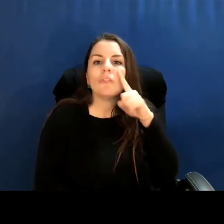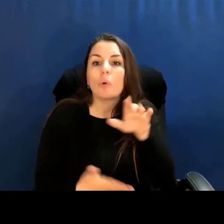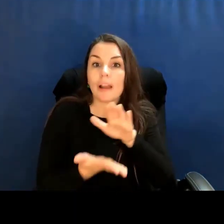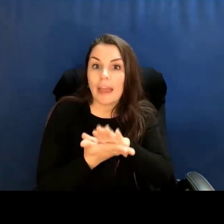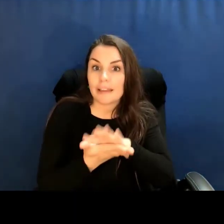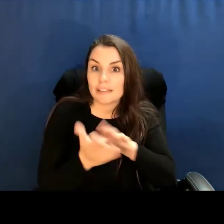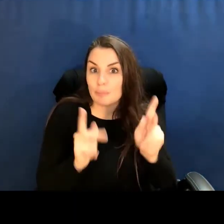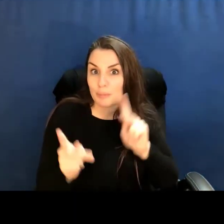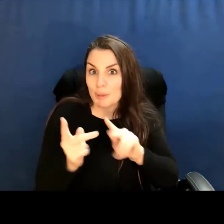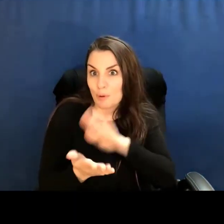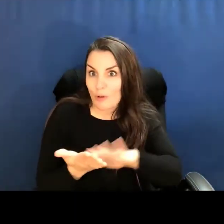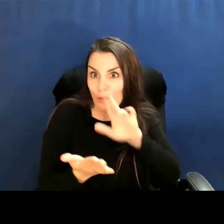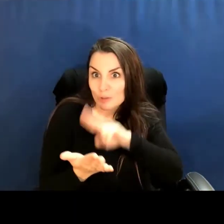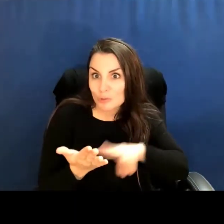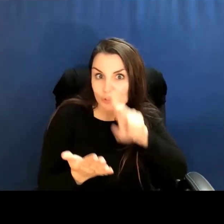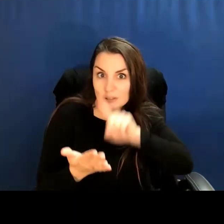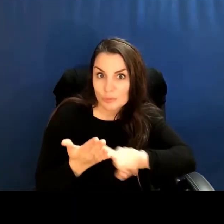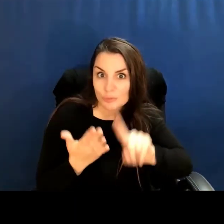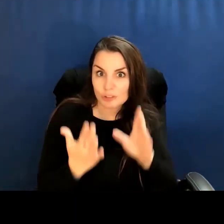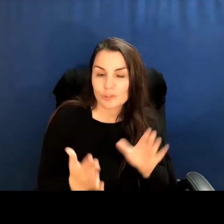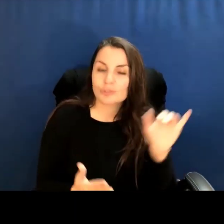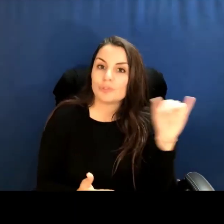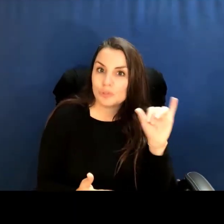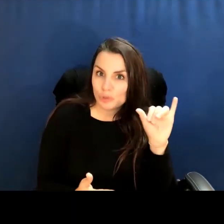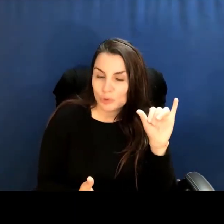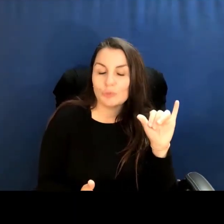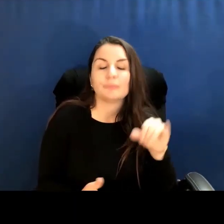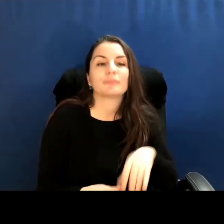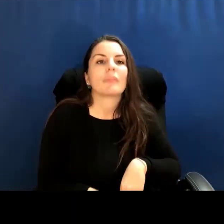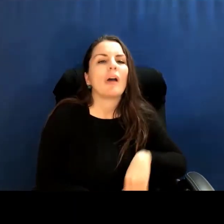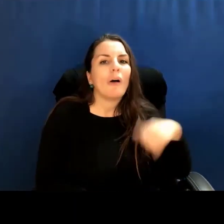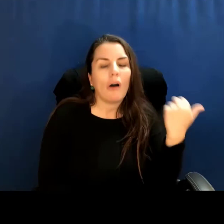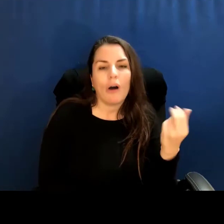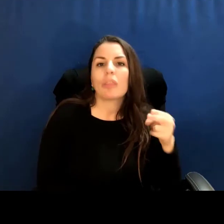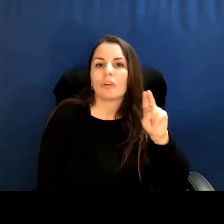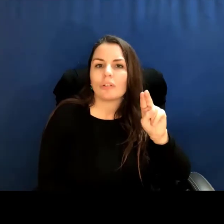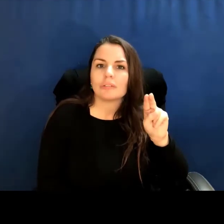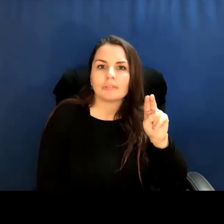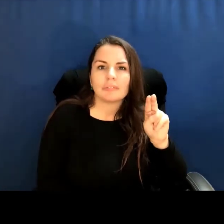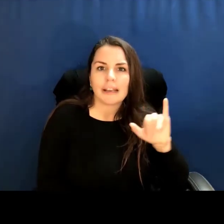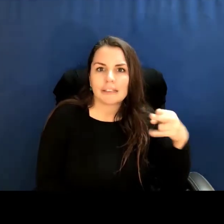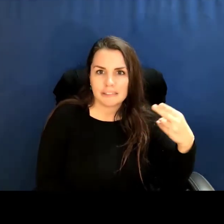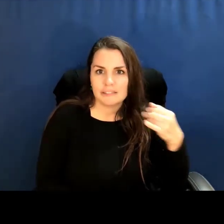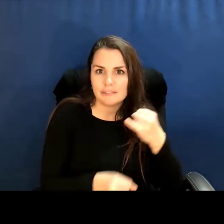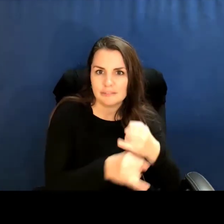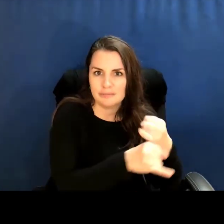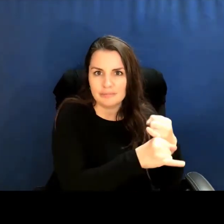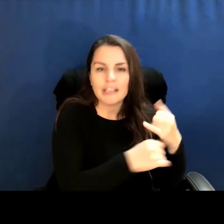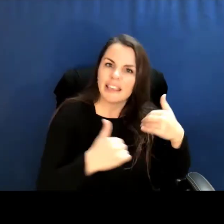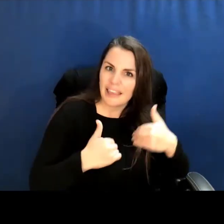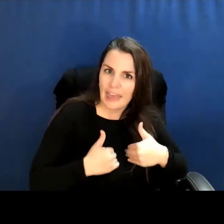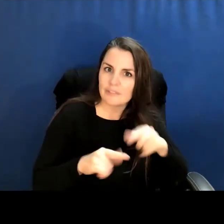Similarly, NIAID has a number of programs. National Center for Excellence in Studies has a number of programs.